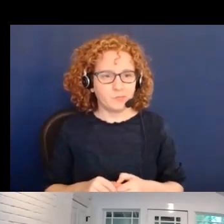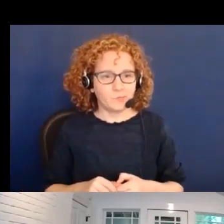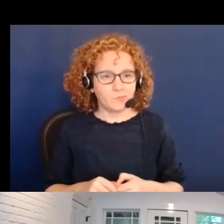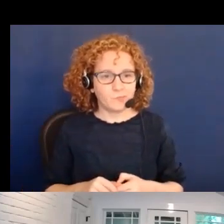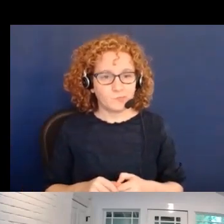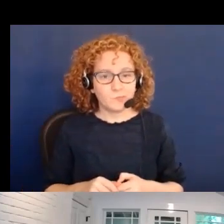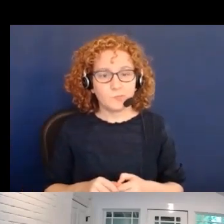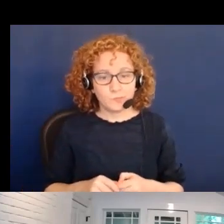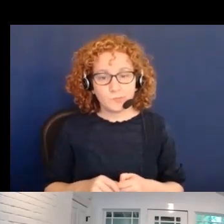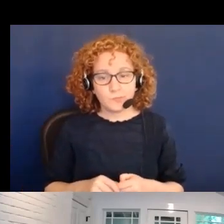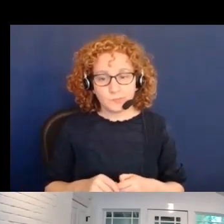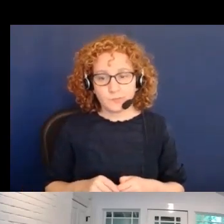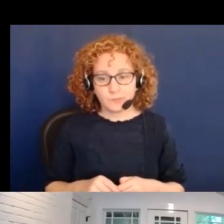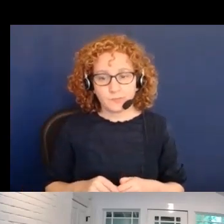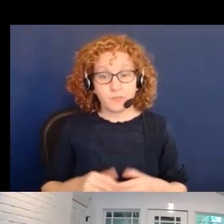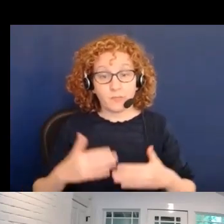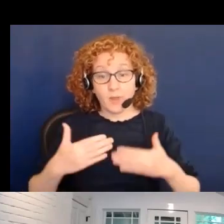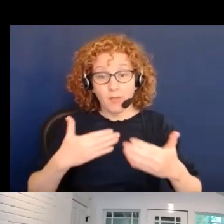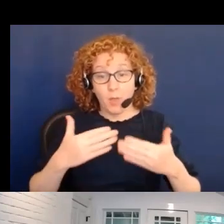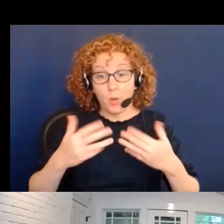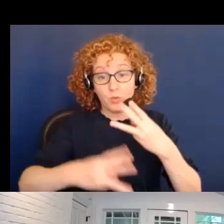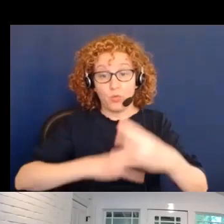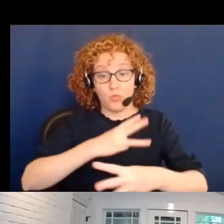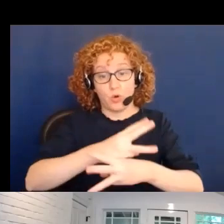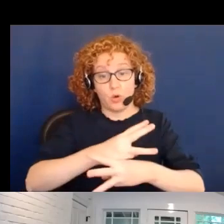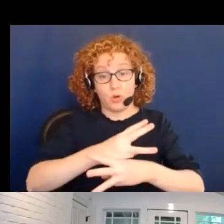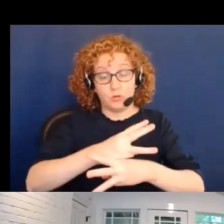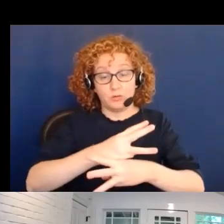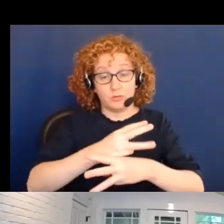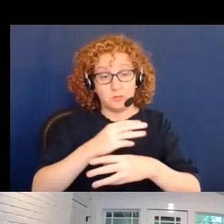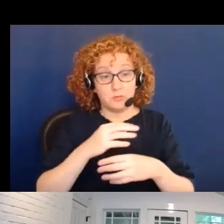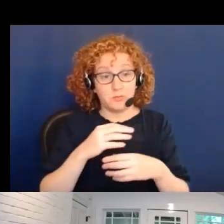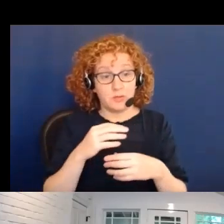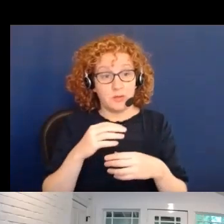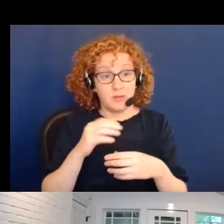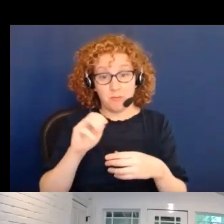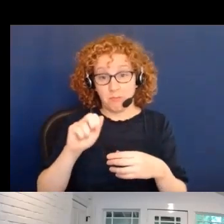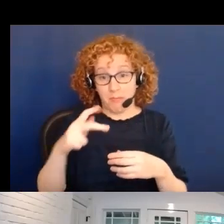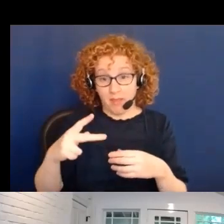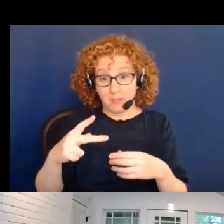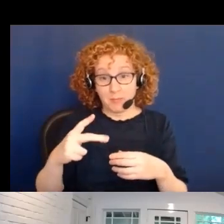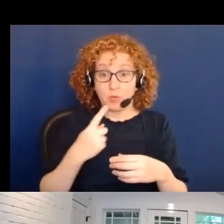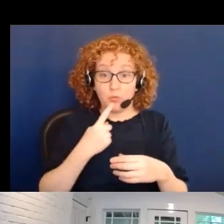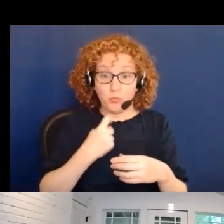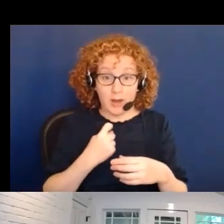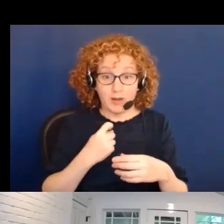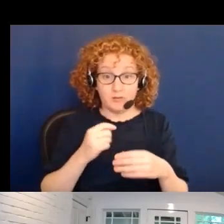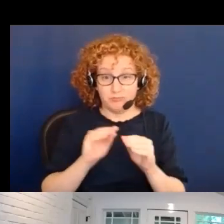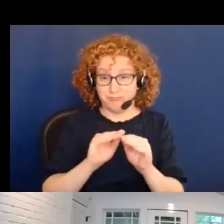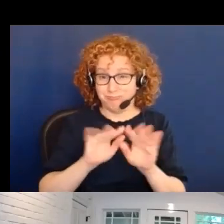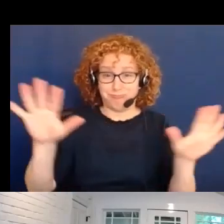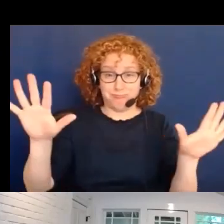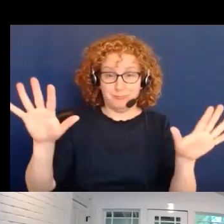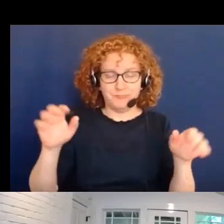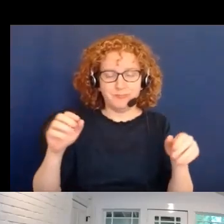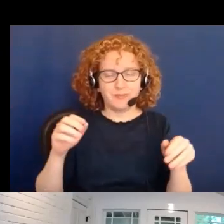So although the world map is very red and there are some hopeful signs.